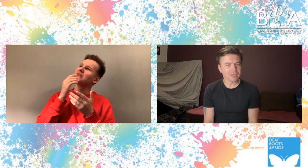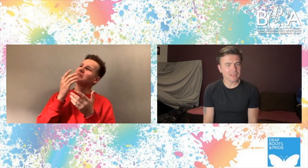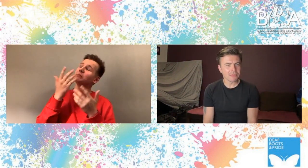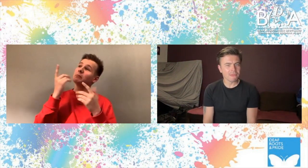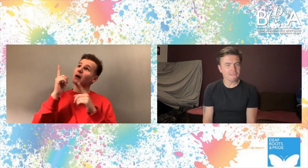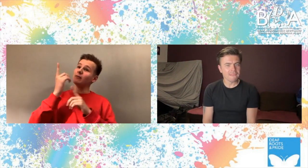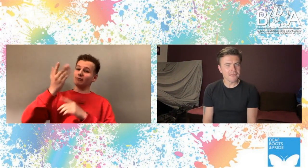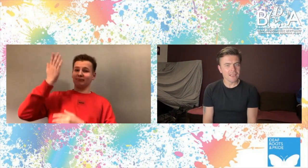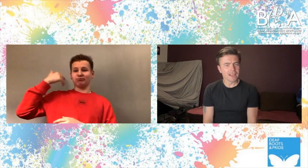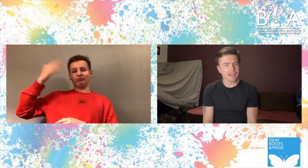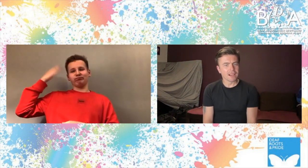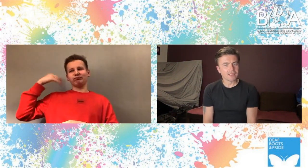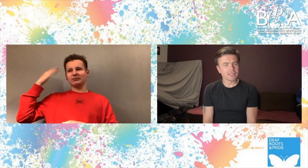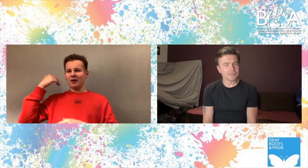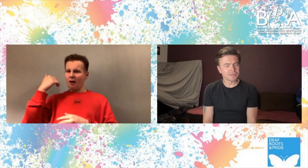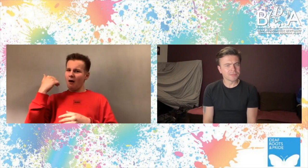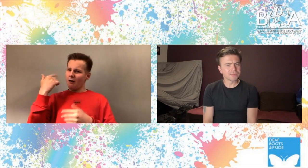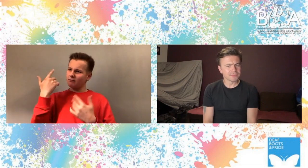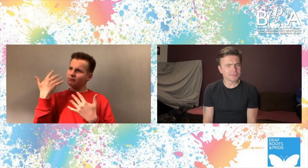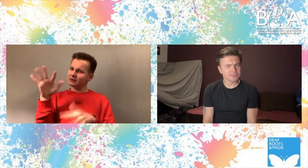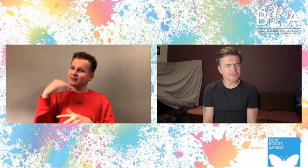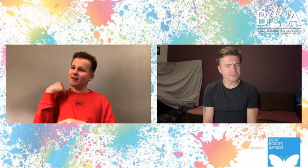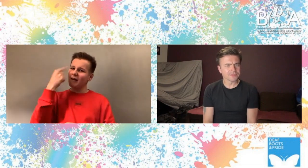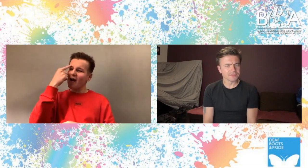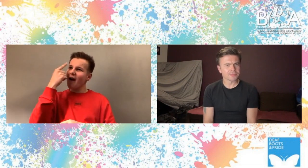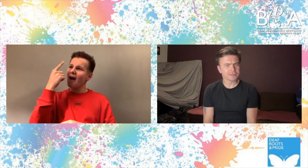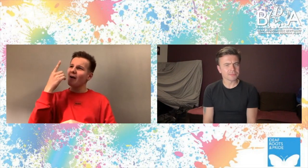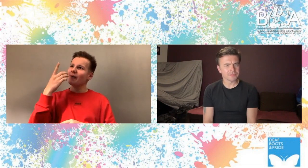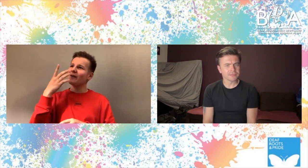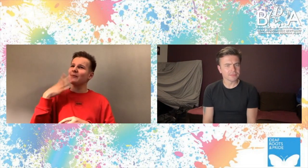Do you know what, I think it is something I considered when I was